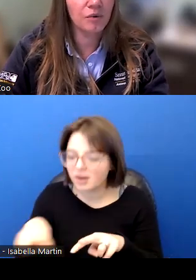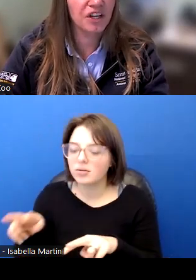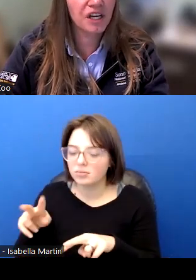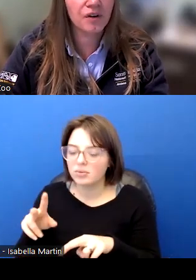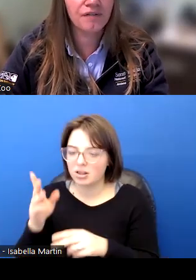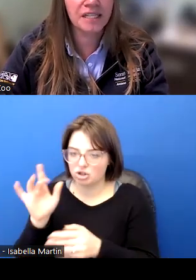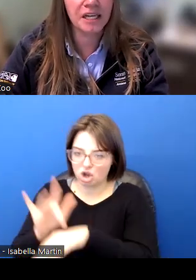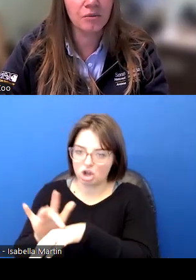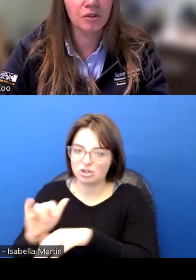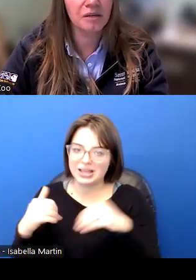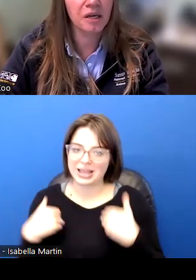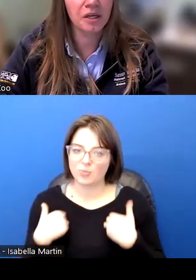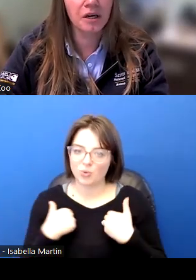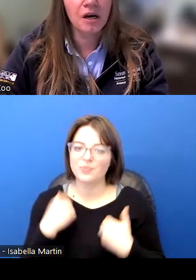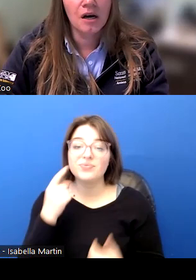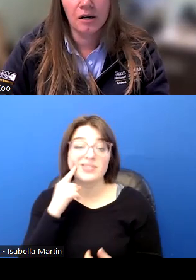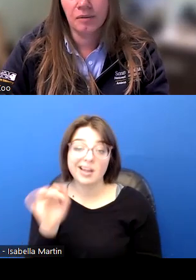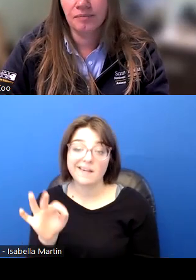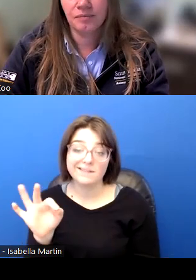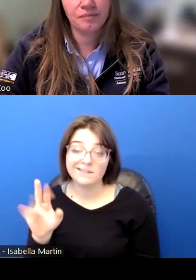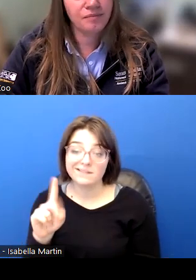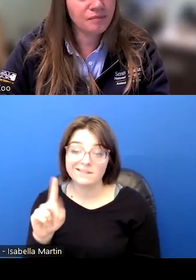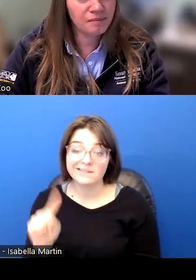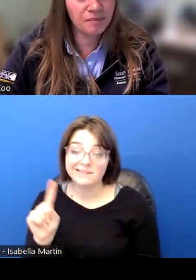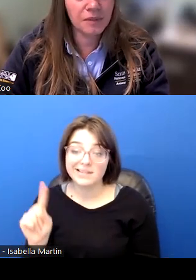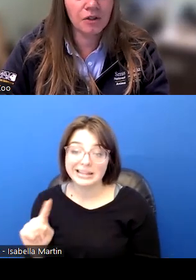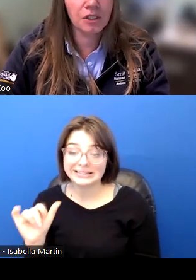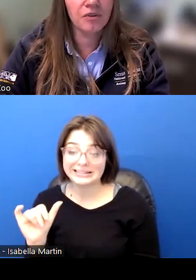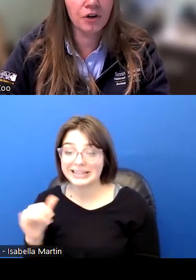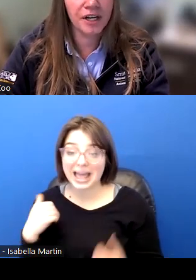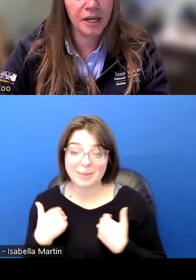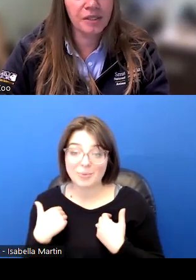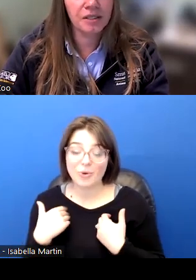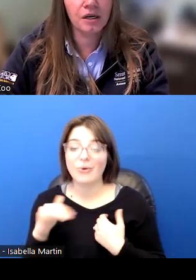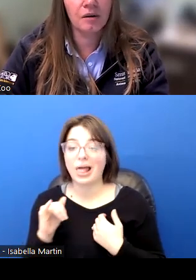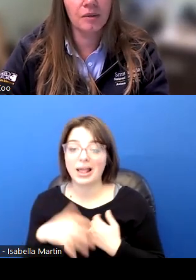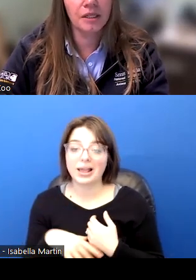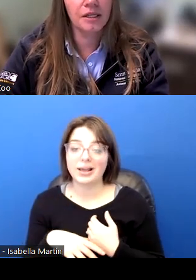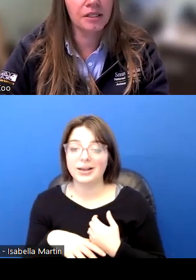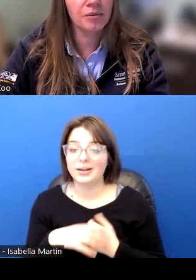When you think of our fuzzy animals like maybe um you know some of our great apes um and some